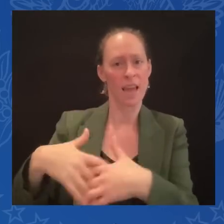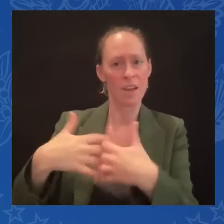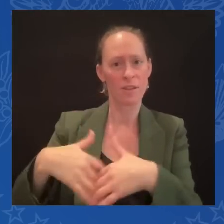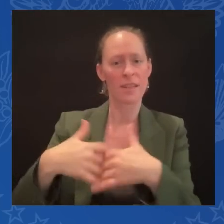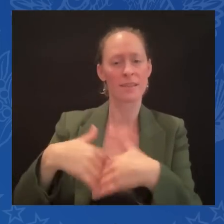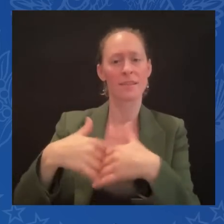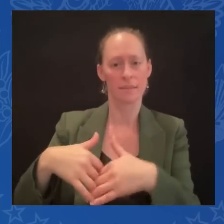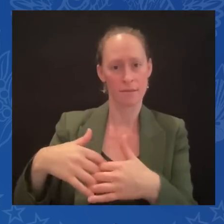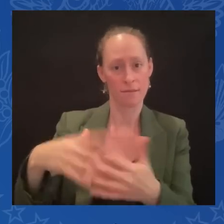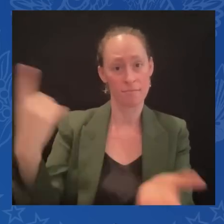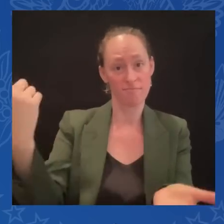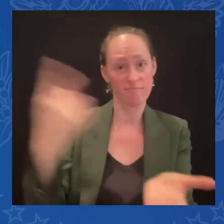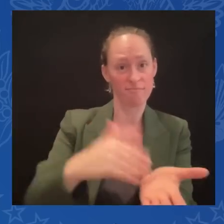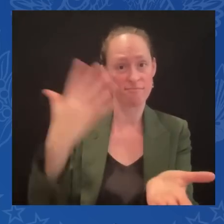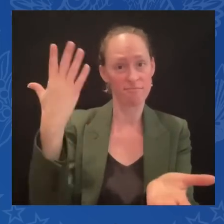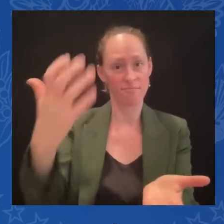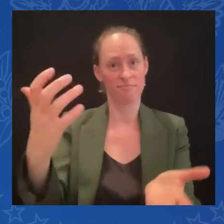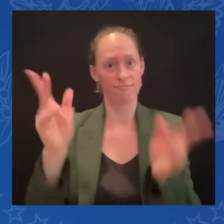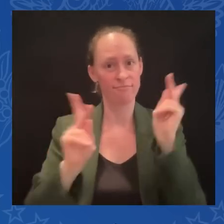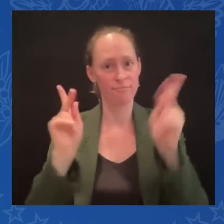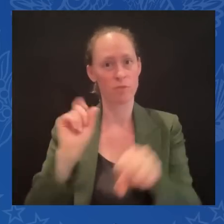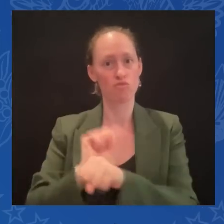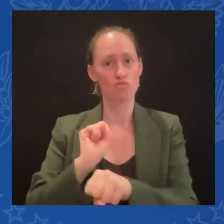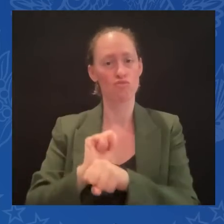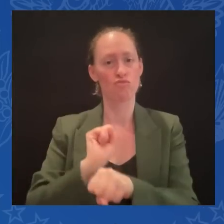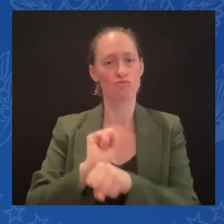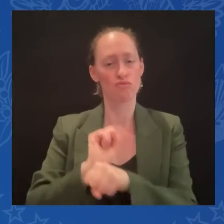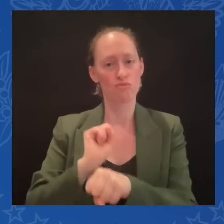It's a gamechanger. And those materials will go into batteries